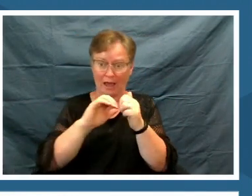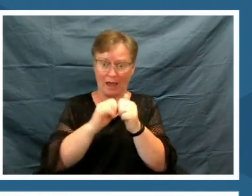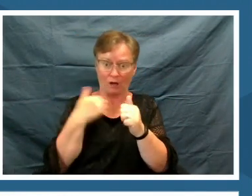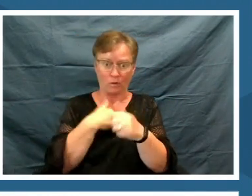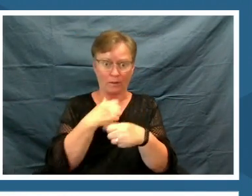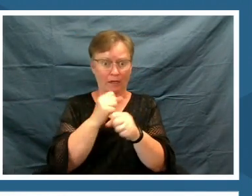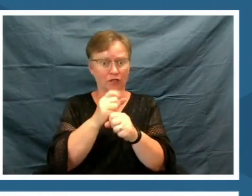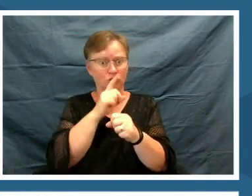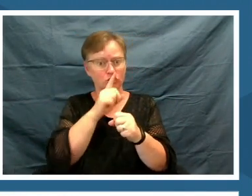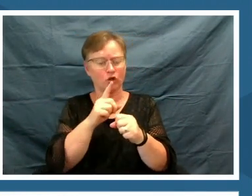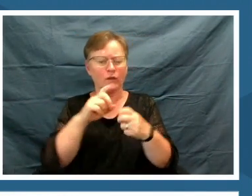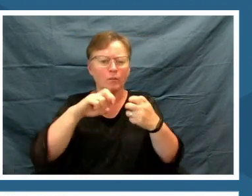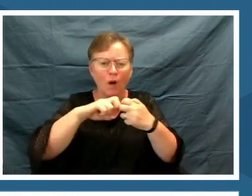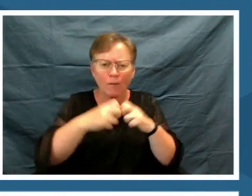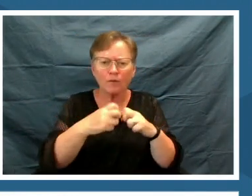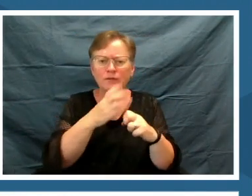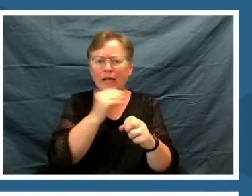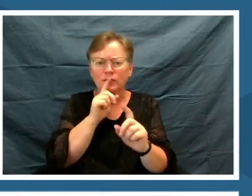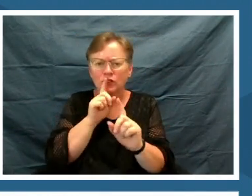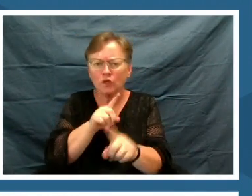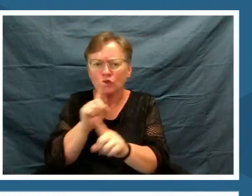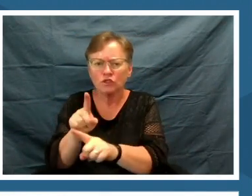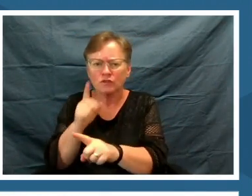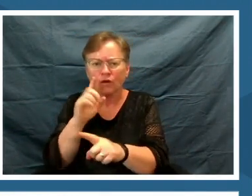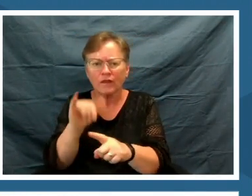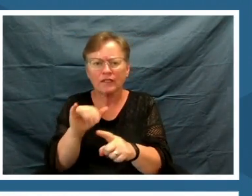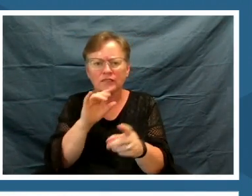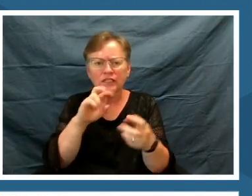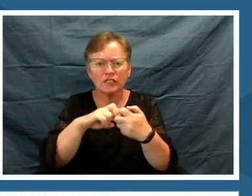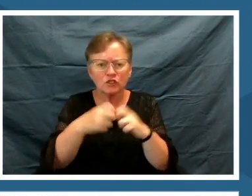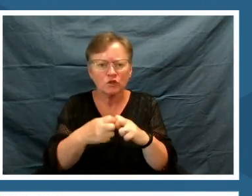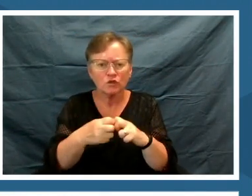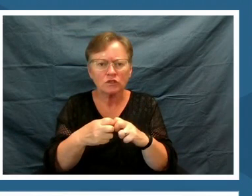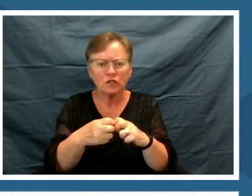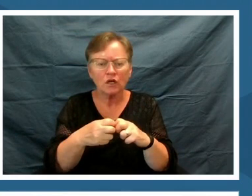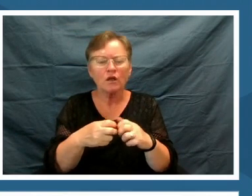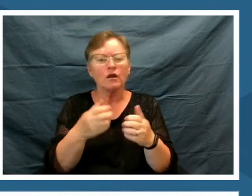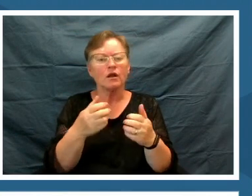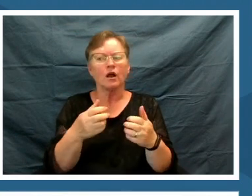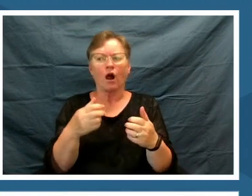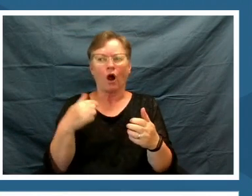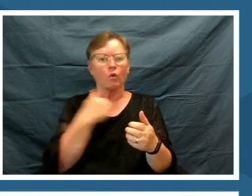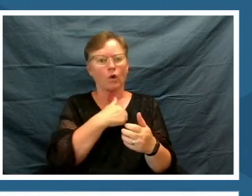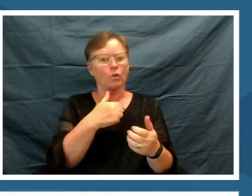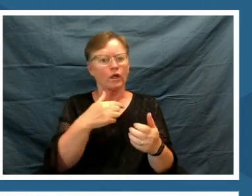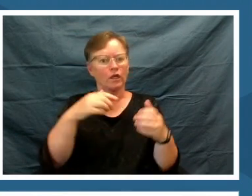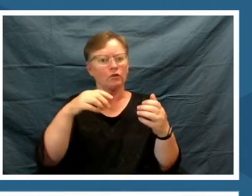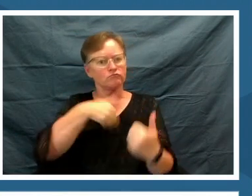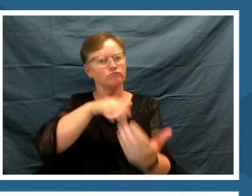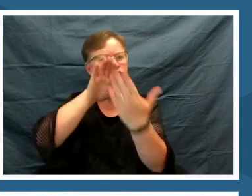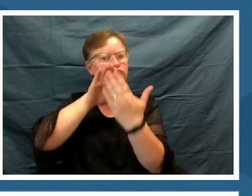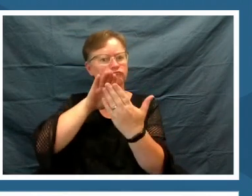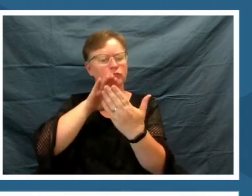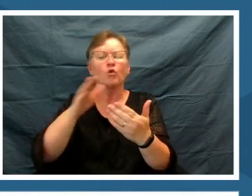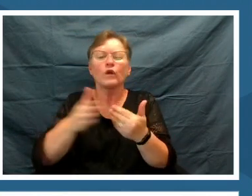around these um issues are things that we take up regardless of whether these other